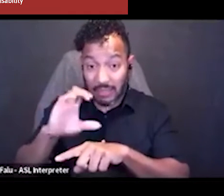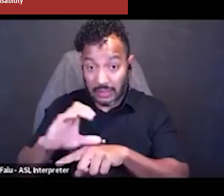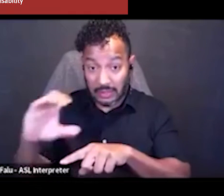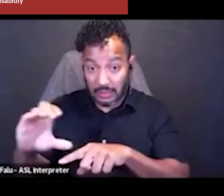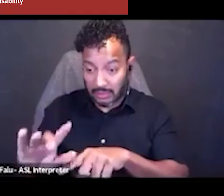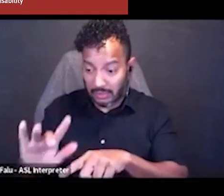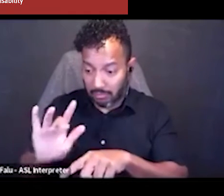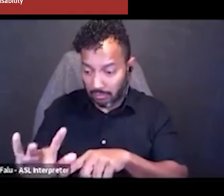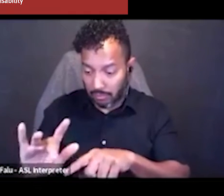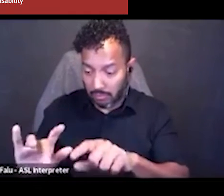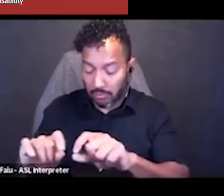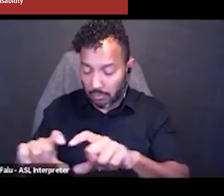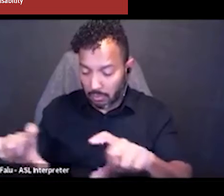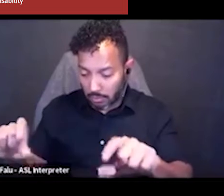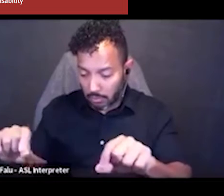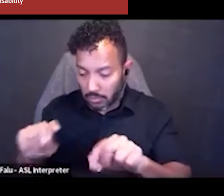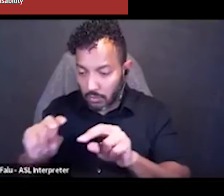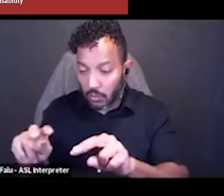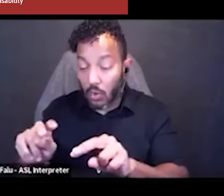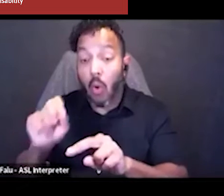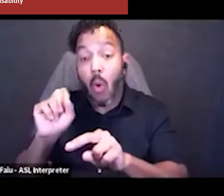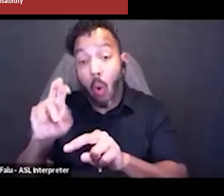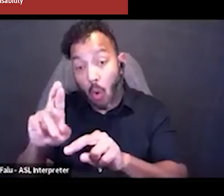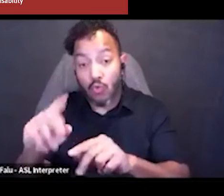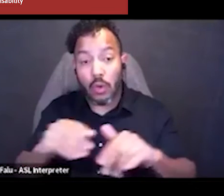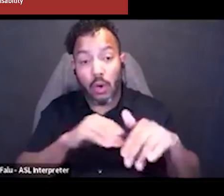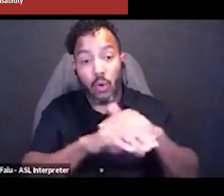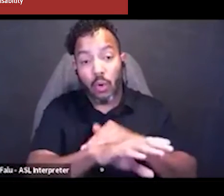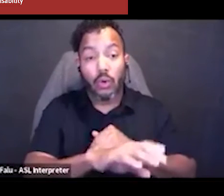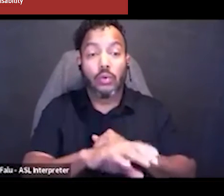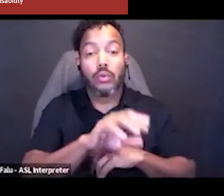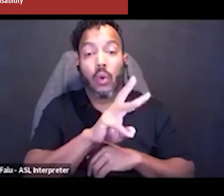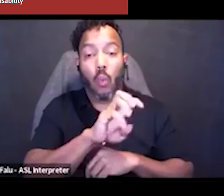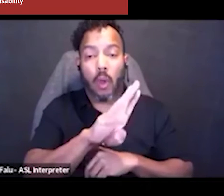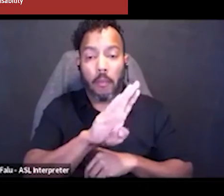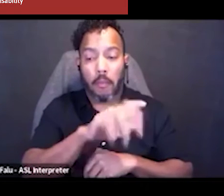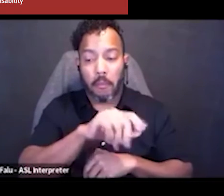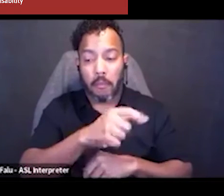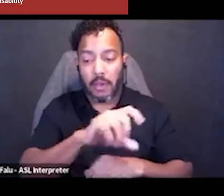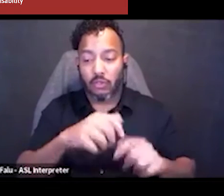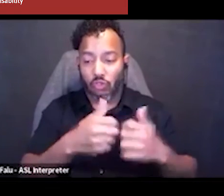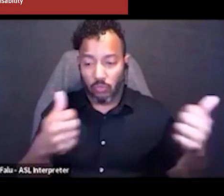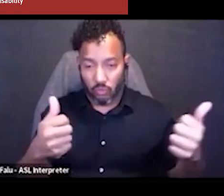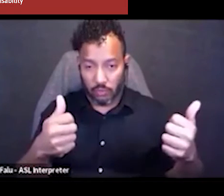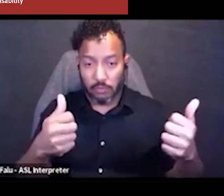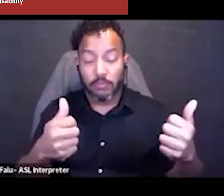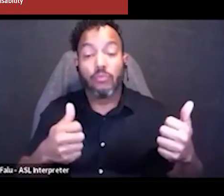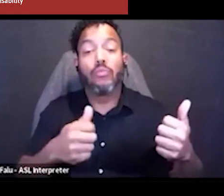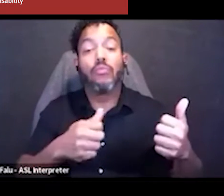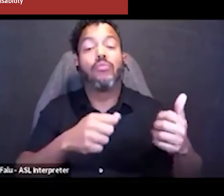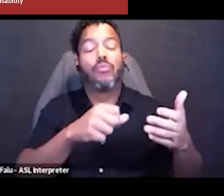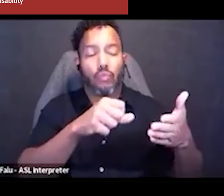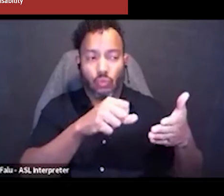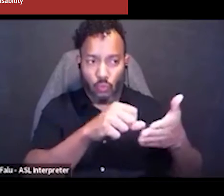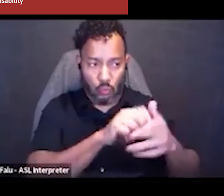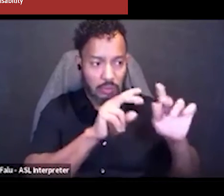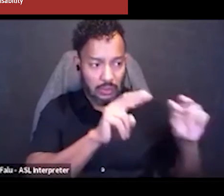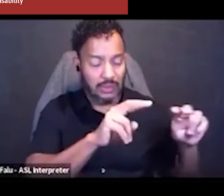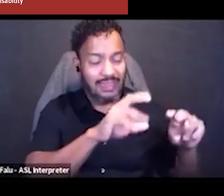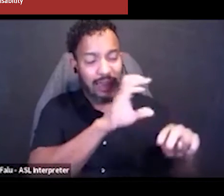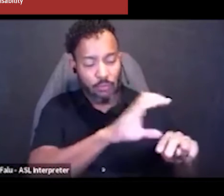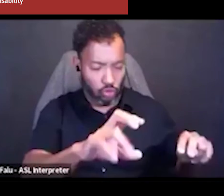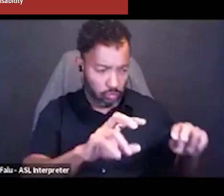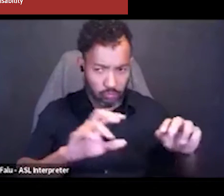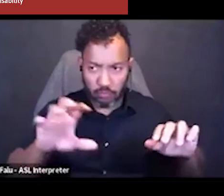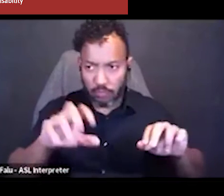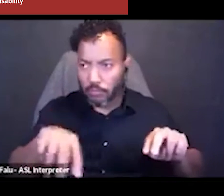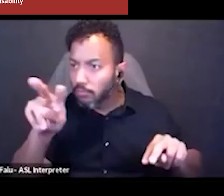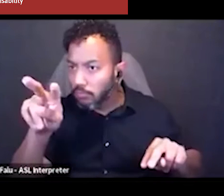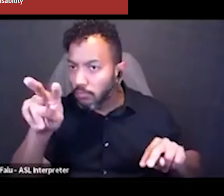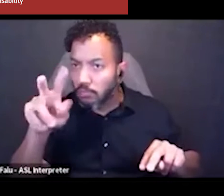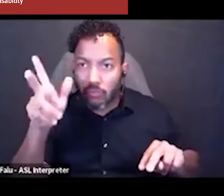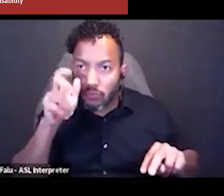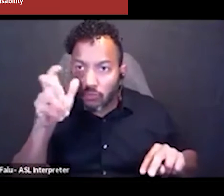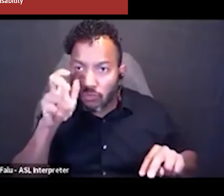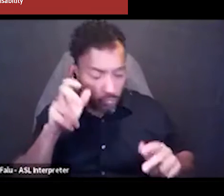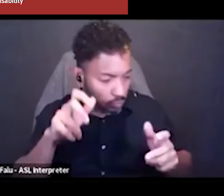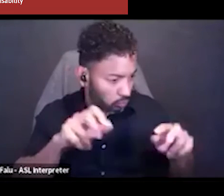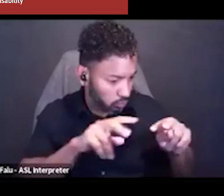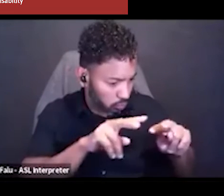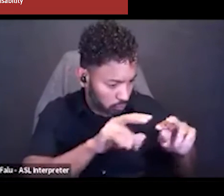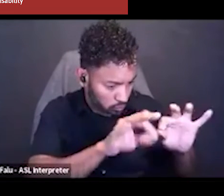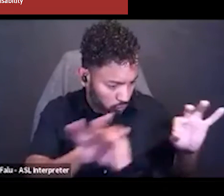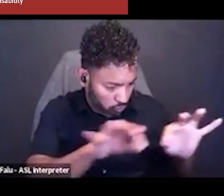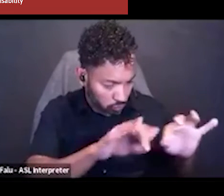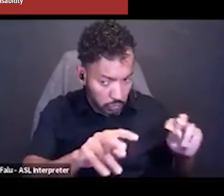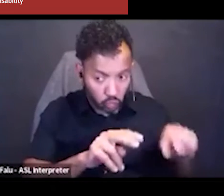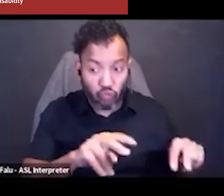a URL to view the captions on a webpage separately which I will post in chat right now as well.